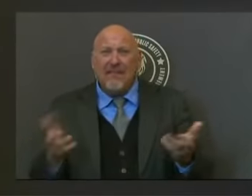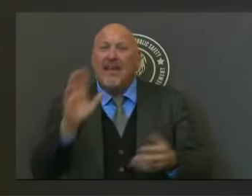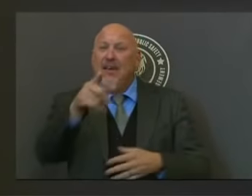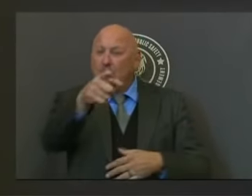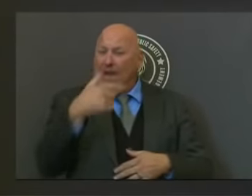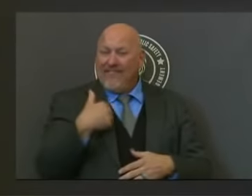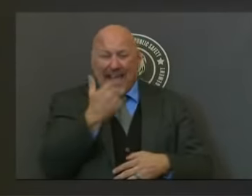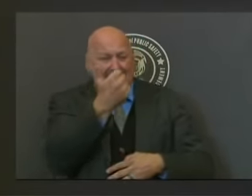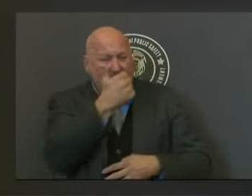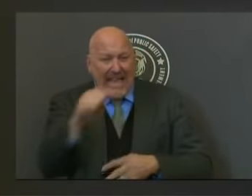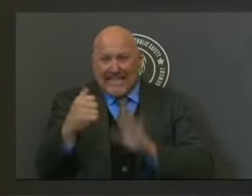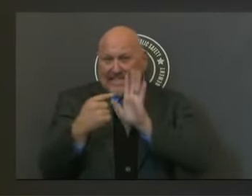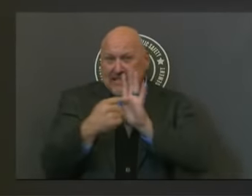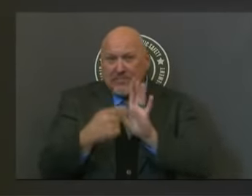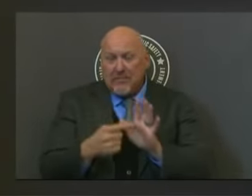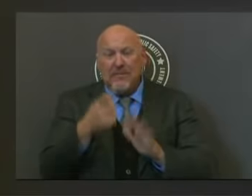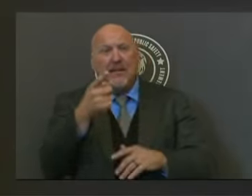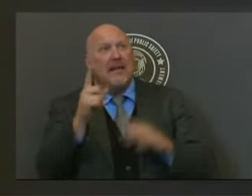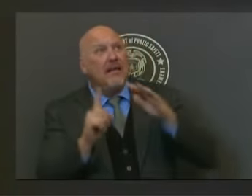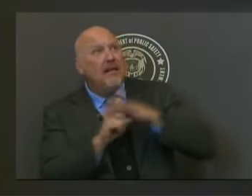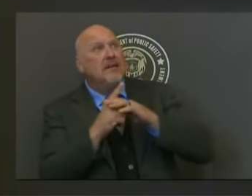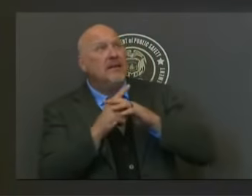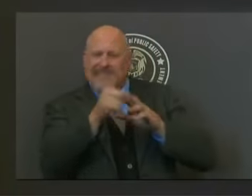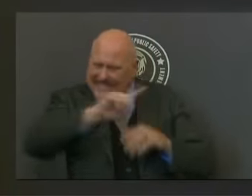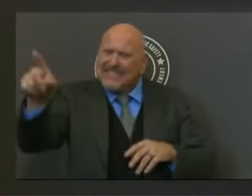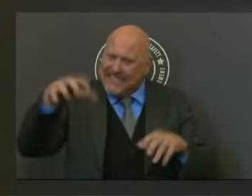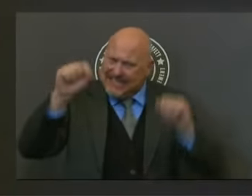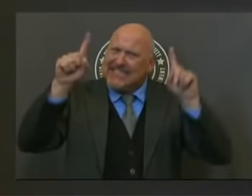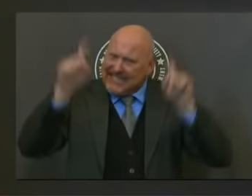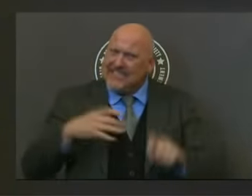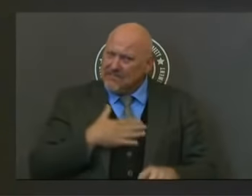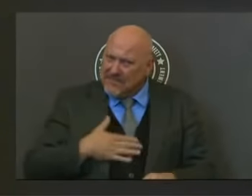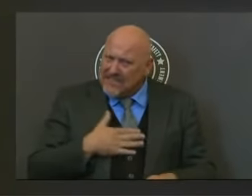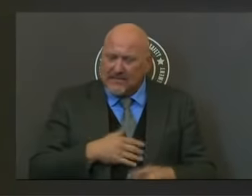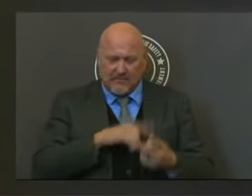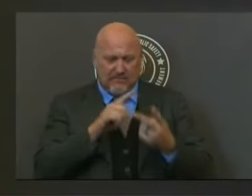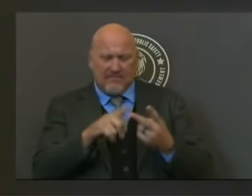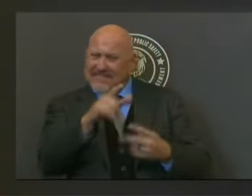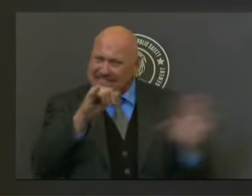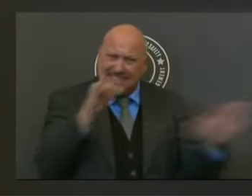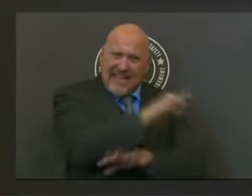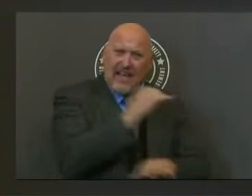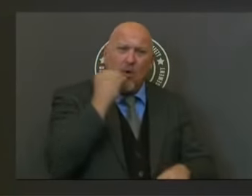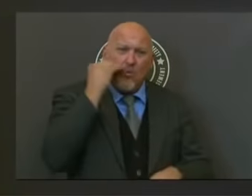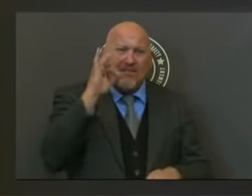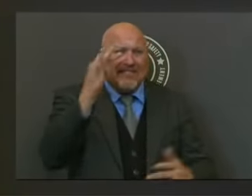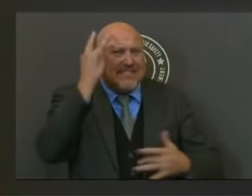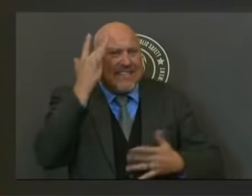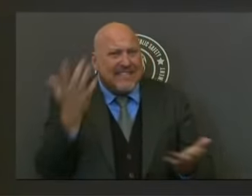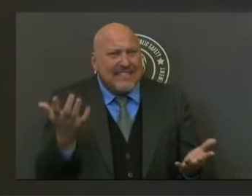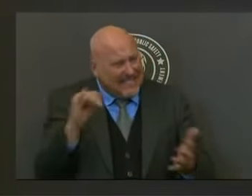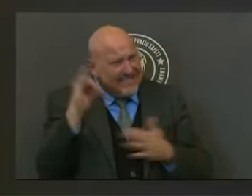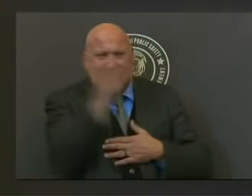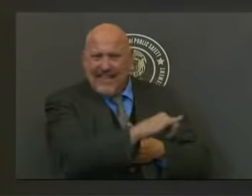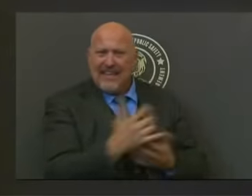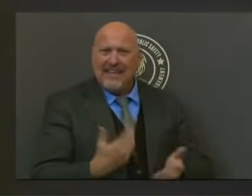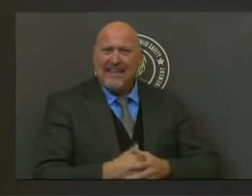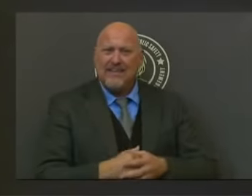self isolate until you have your test results back